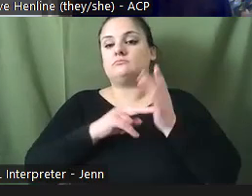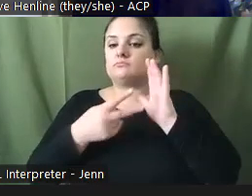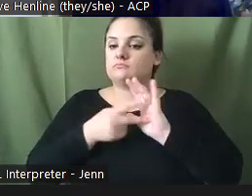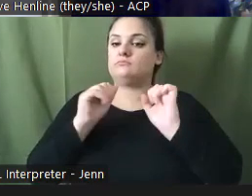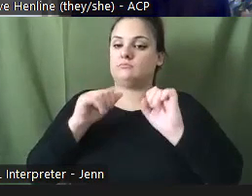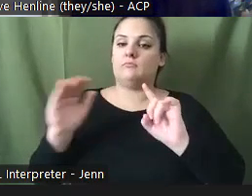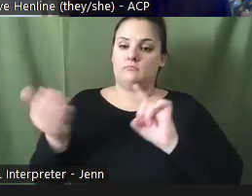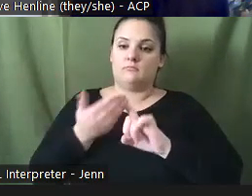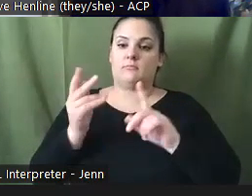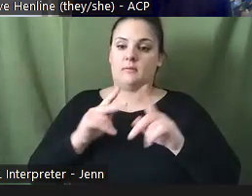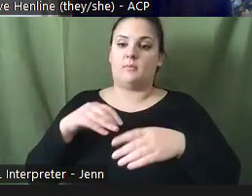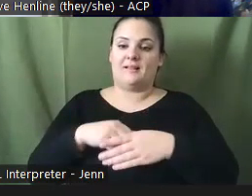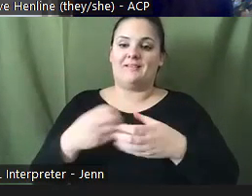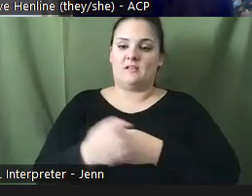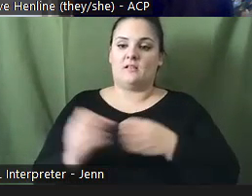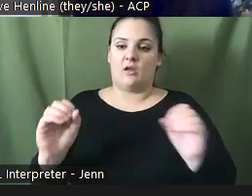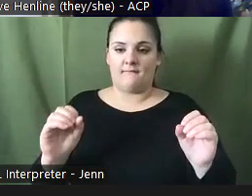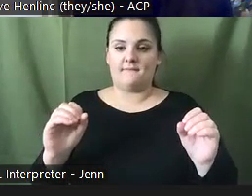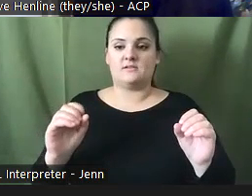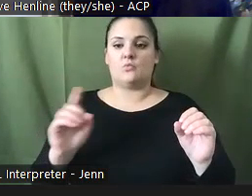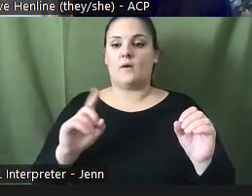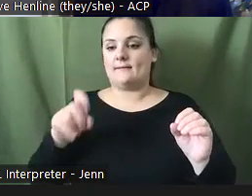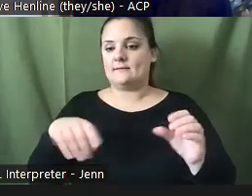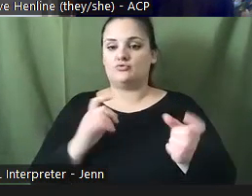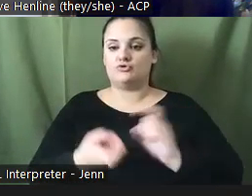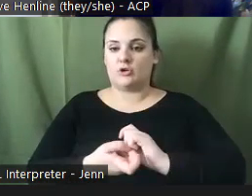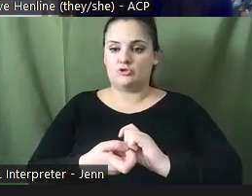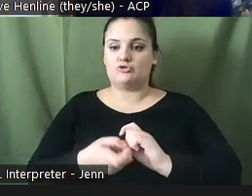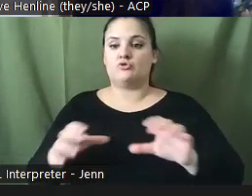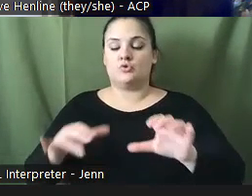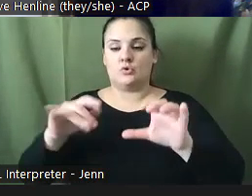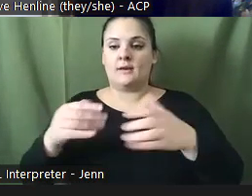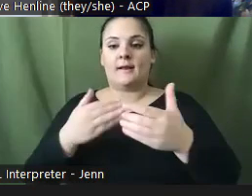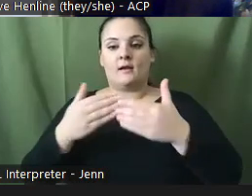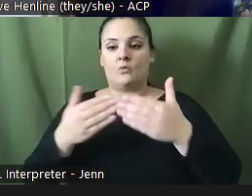the office wherever that record needs to be changed to do so. It's always worth asking.